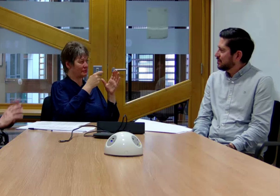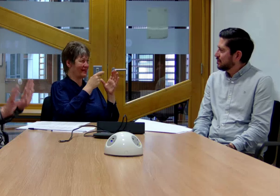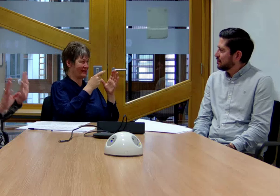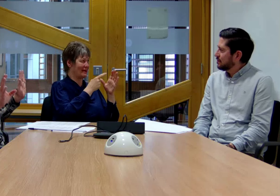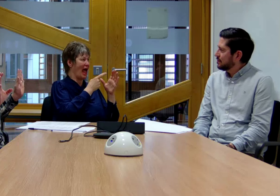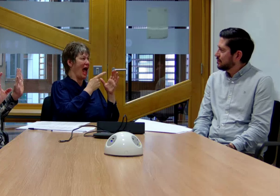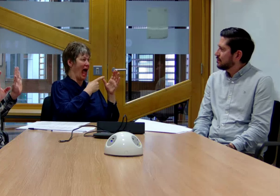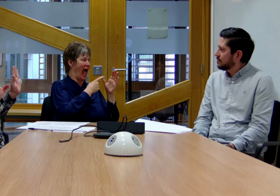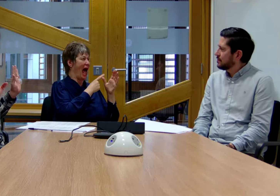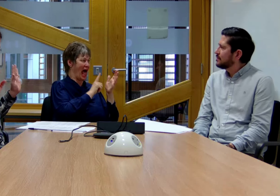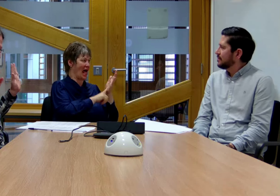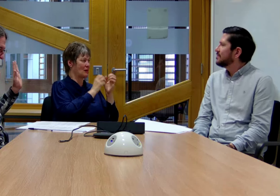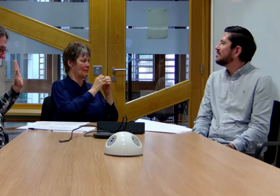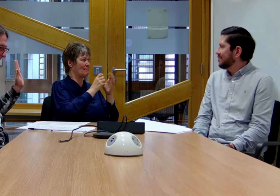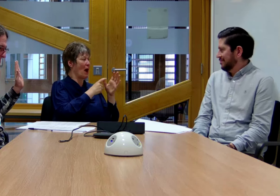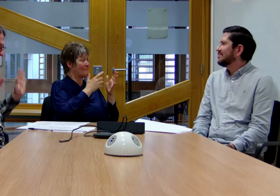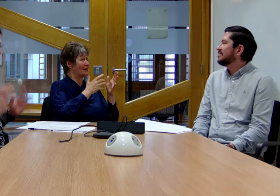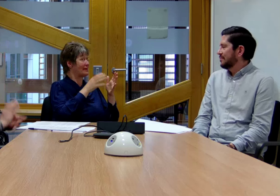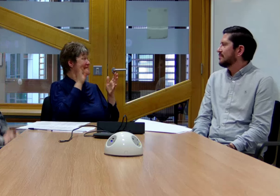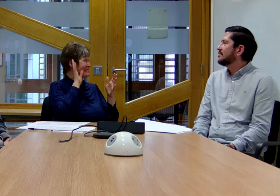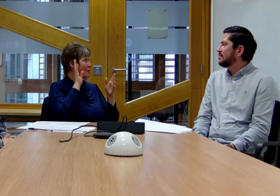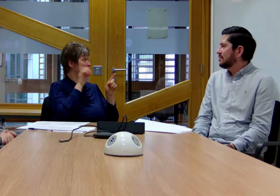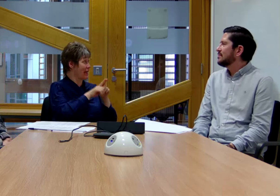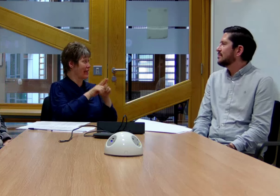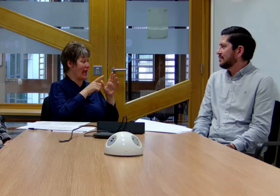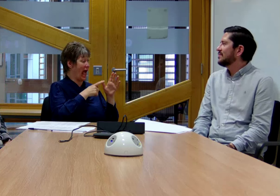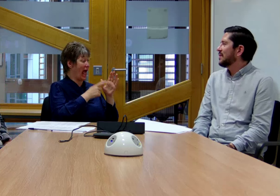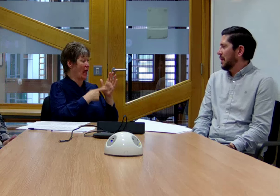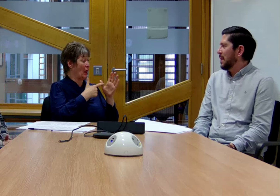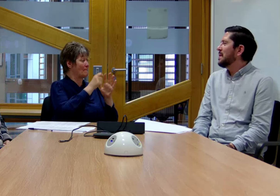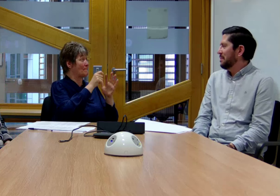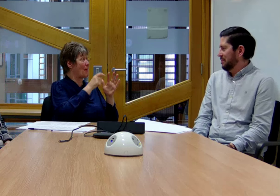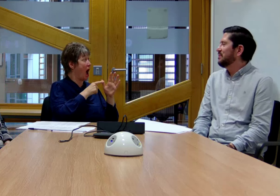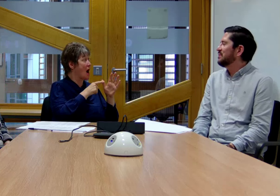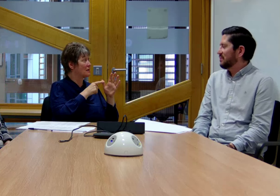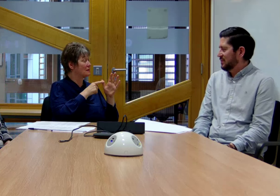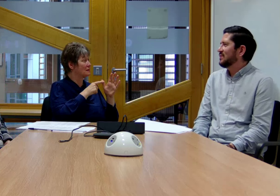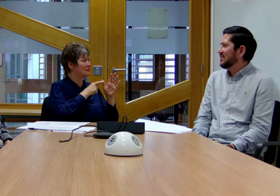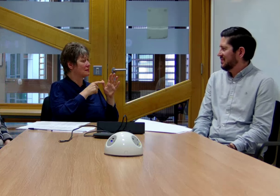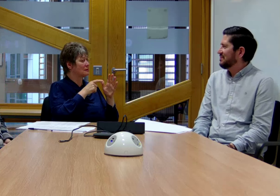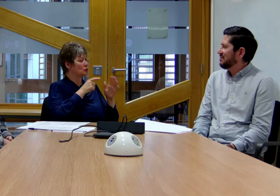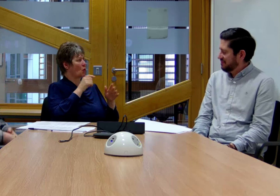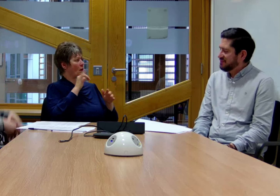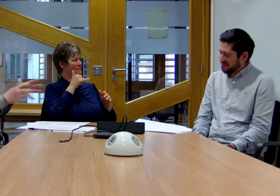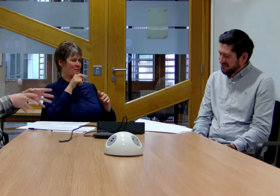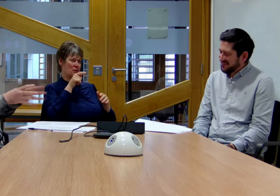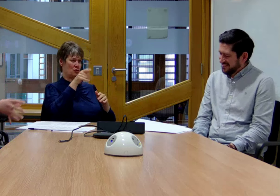you know they're called Alba Windows or whatever. I made that example up so no offence to anybody,